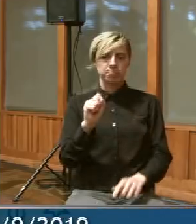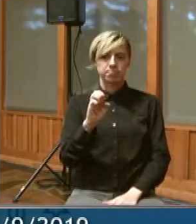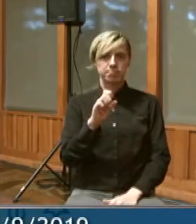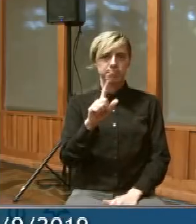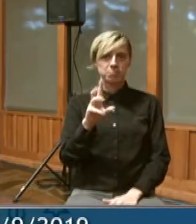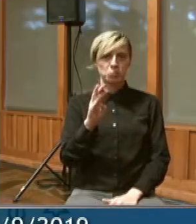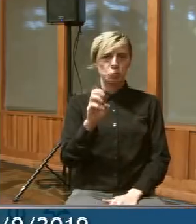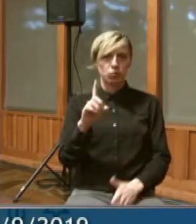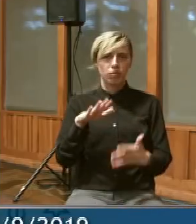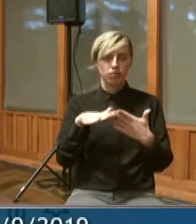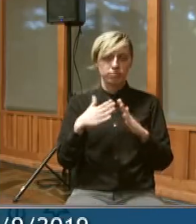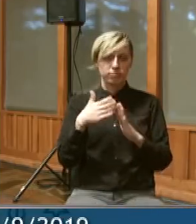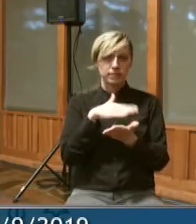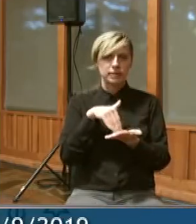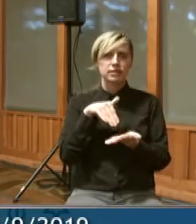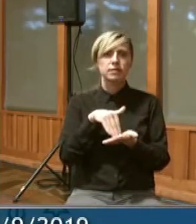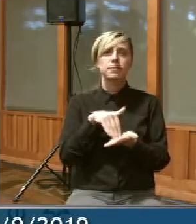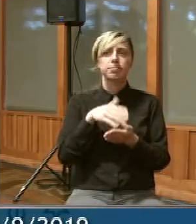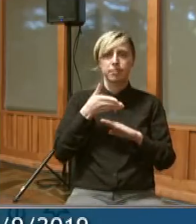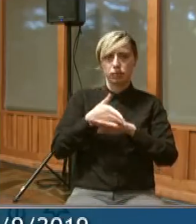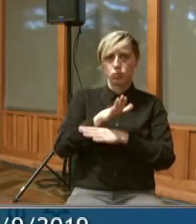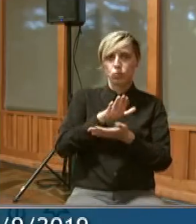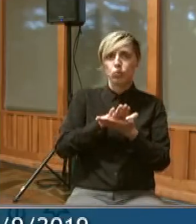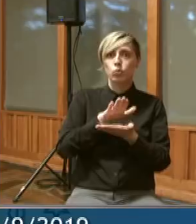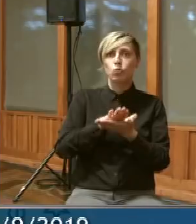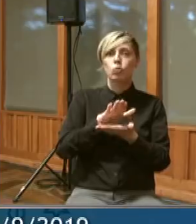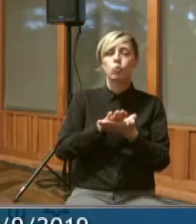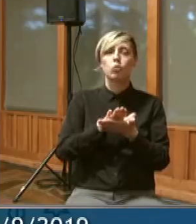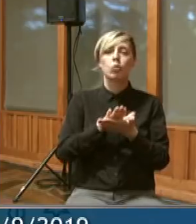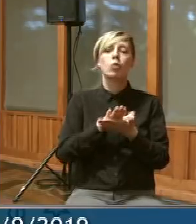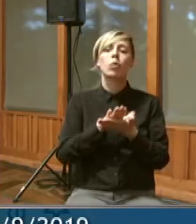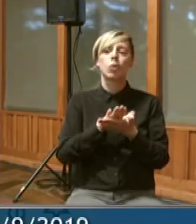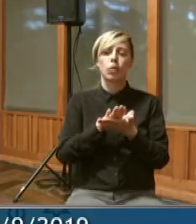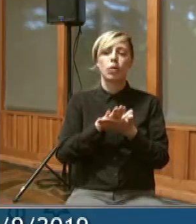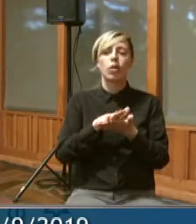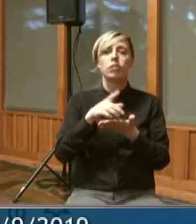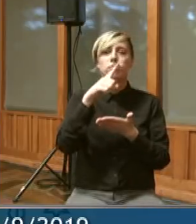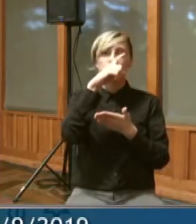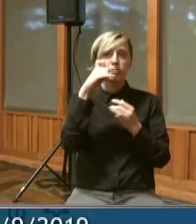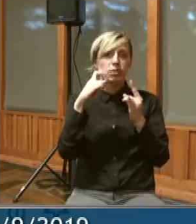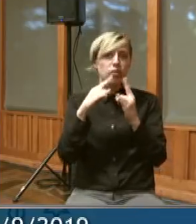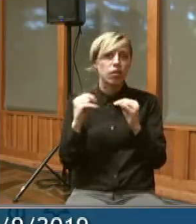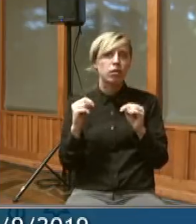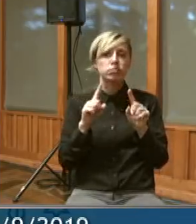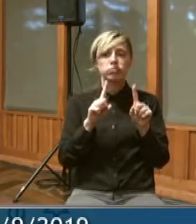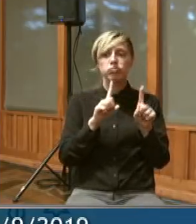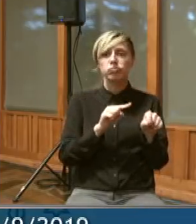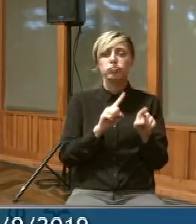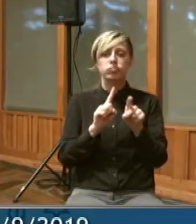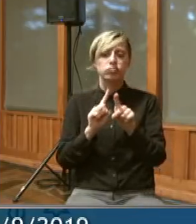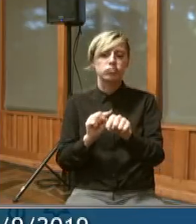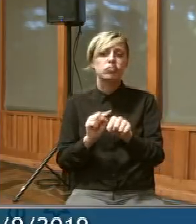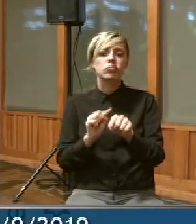MAY NAME IS DUKE. I'M EIGHT YEARS OLD. I GO TO THE COMMUNITY CENTER FOR